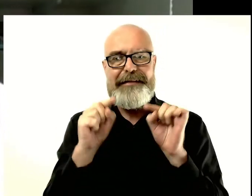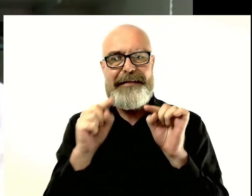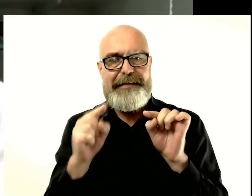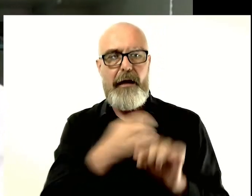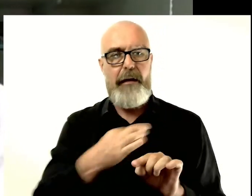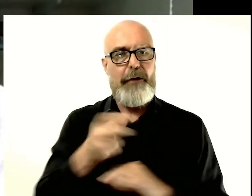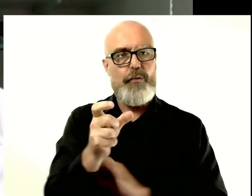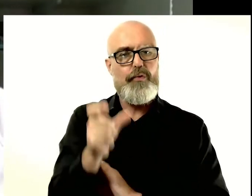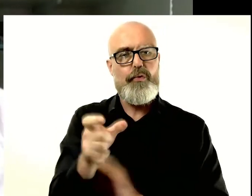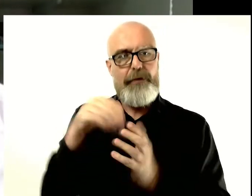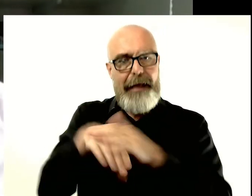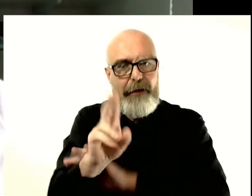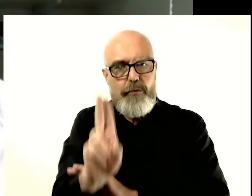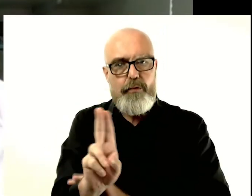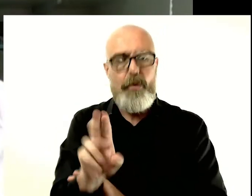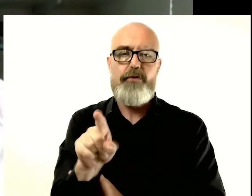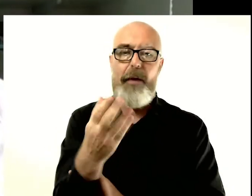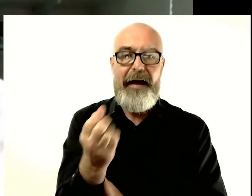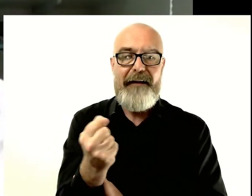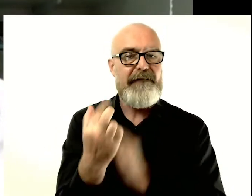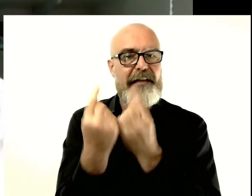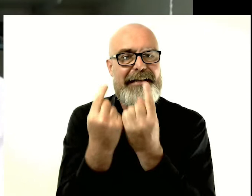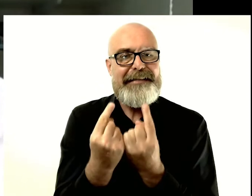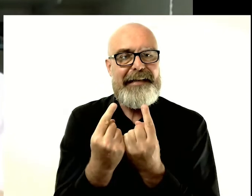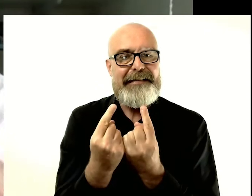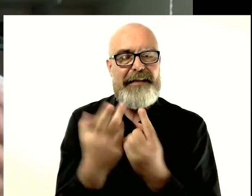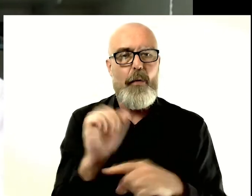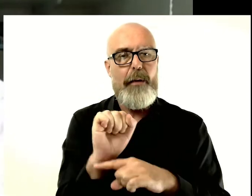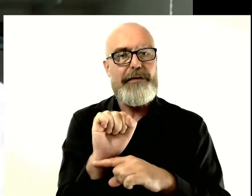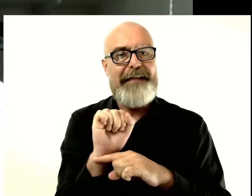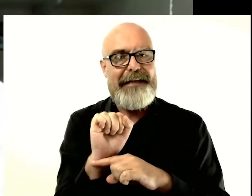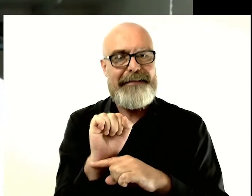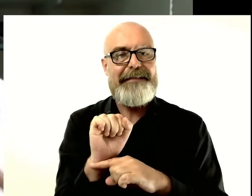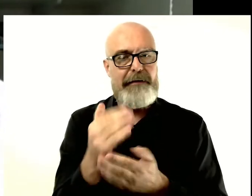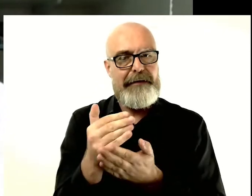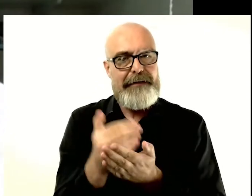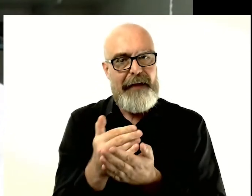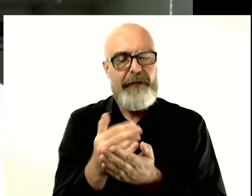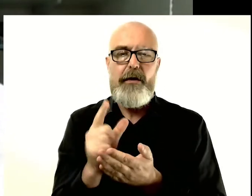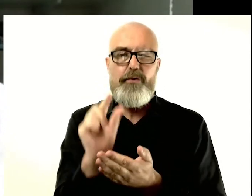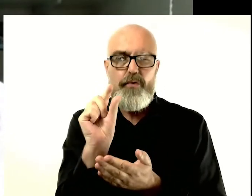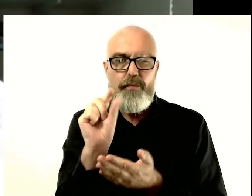and with teaching medical students in our medical school so we have these